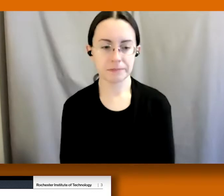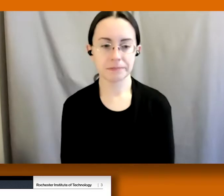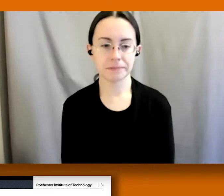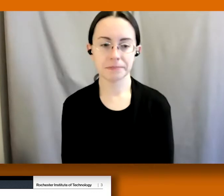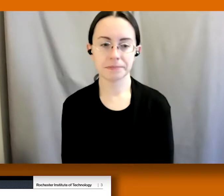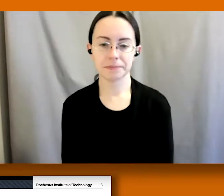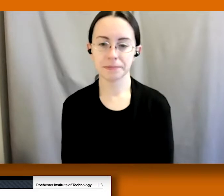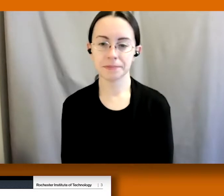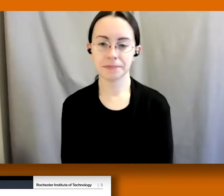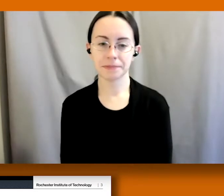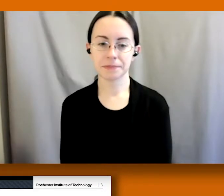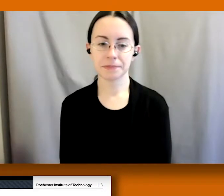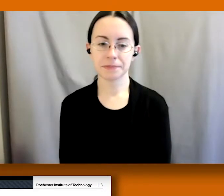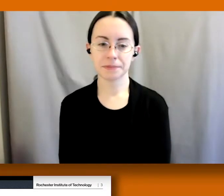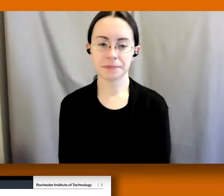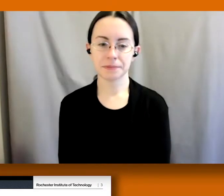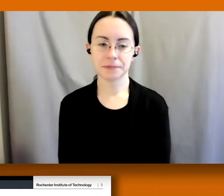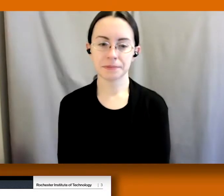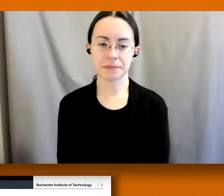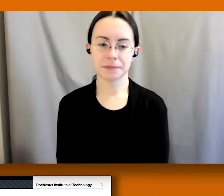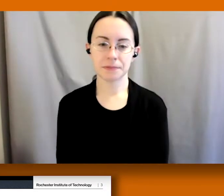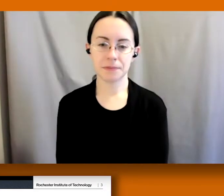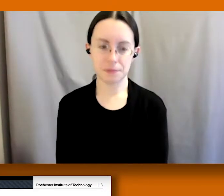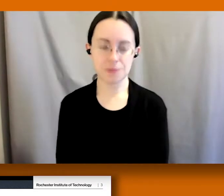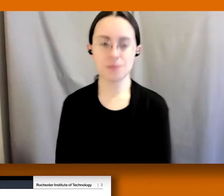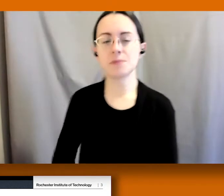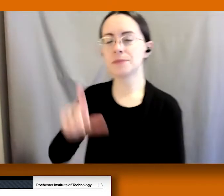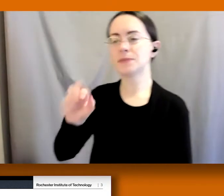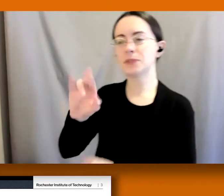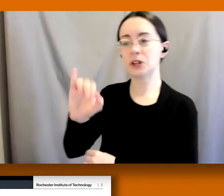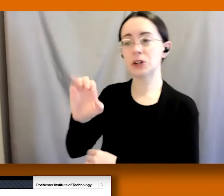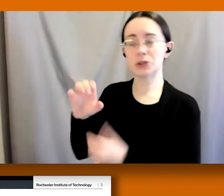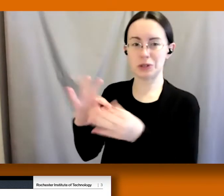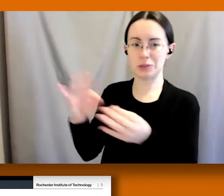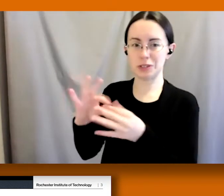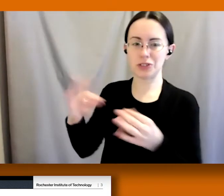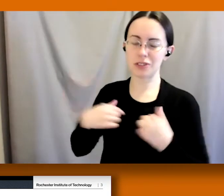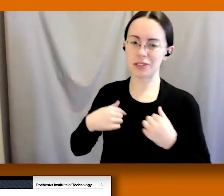Like Laurie mentioned, I cover several colleges on campus, not just NTID.